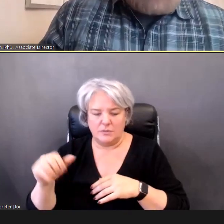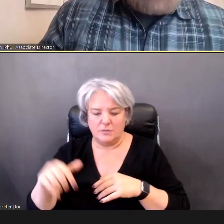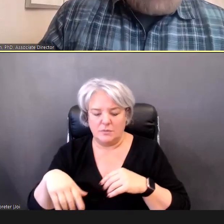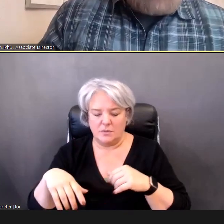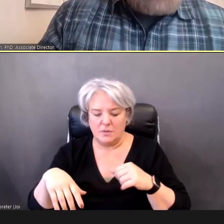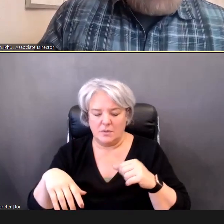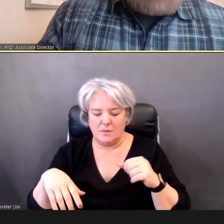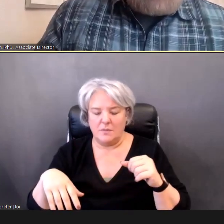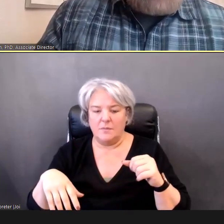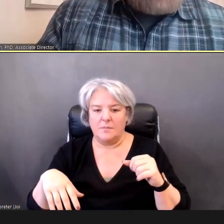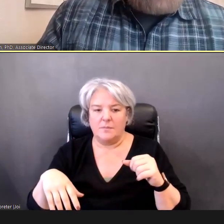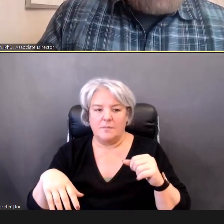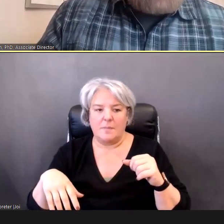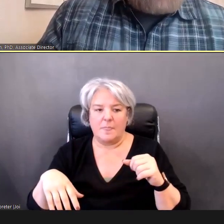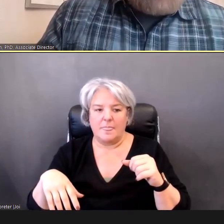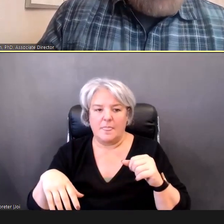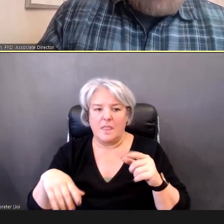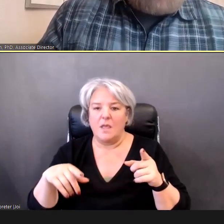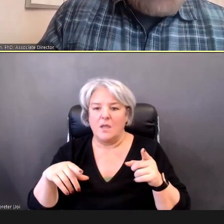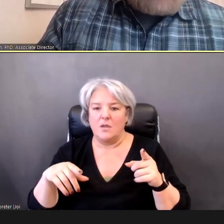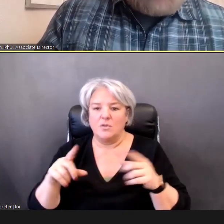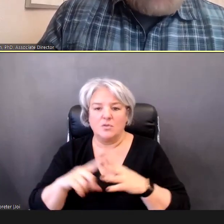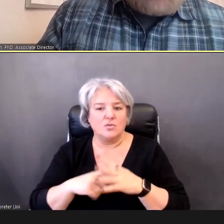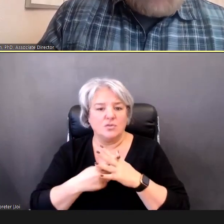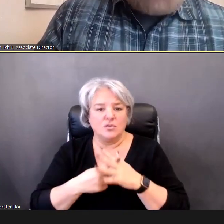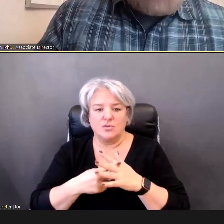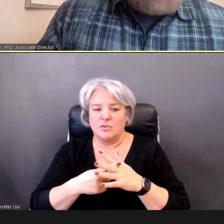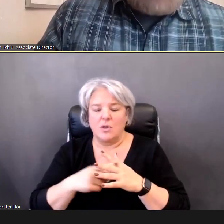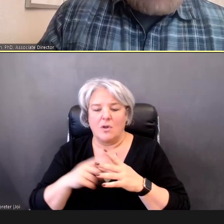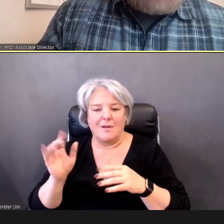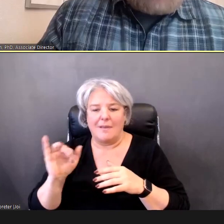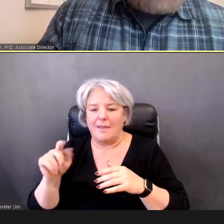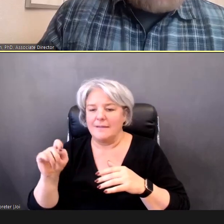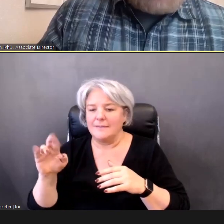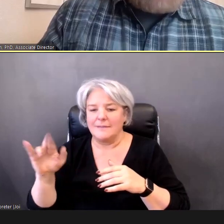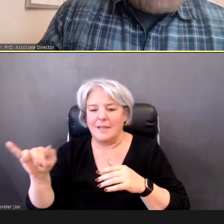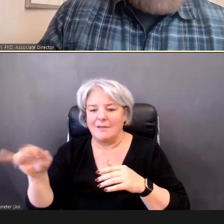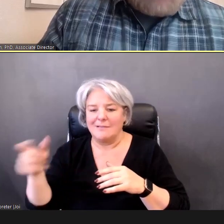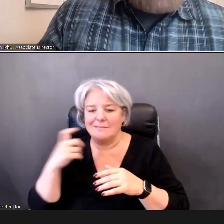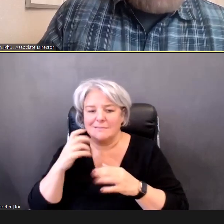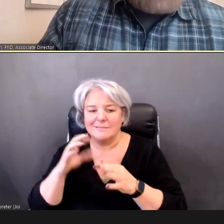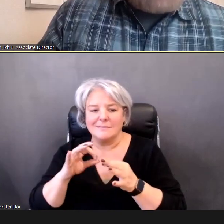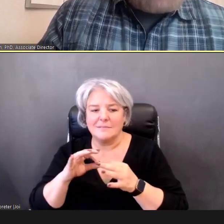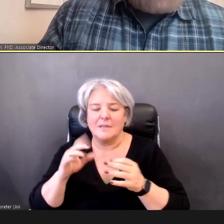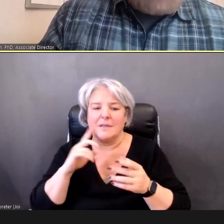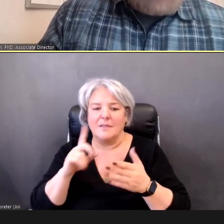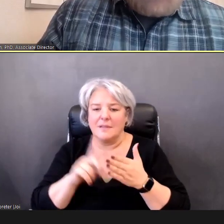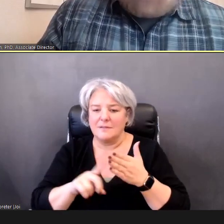um do you start off like Terry said with